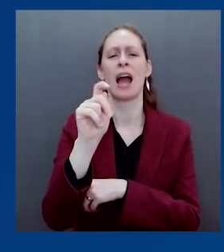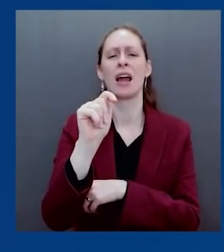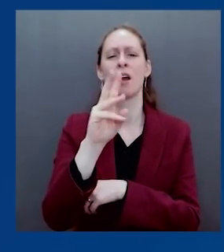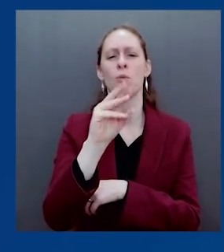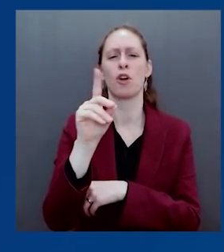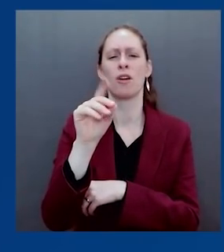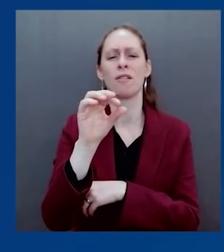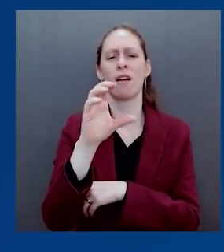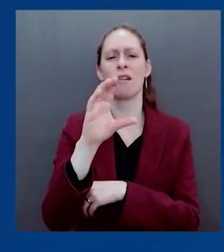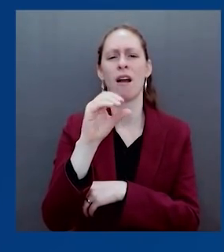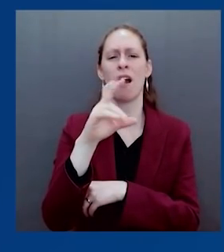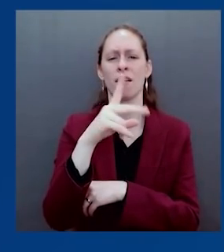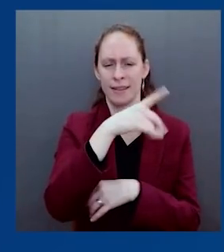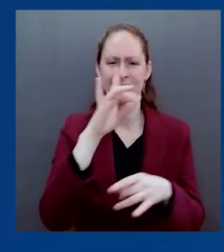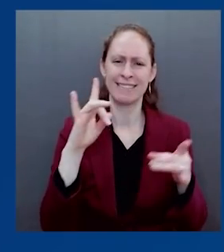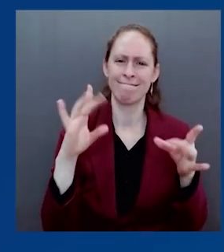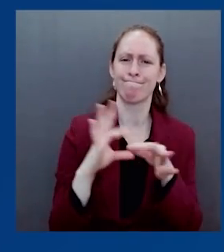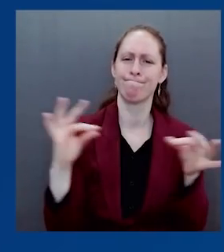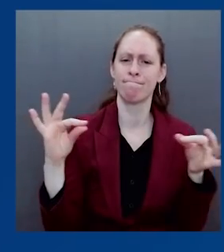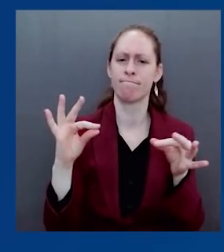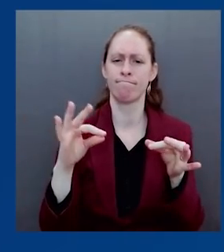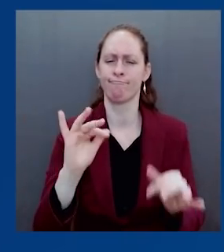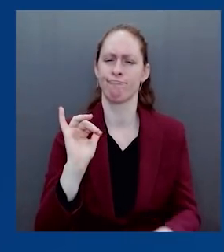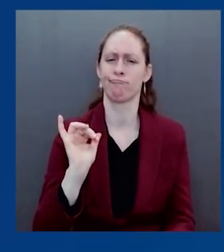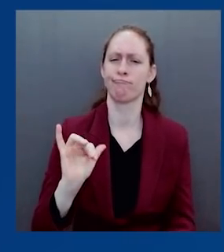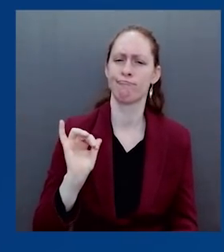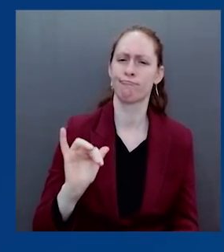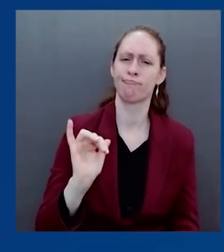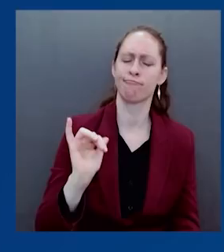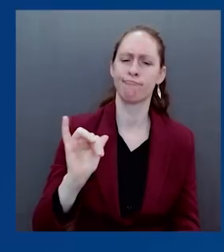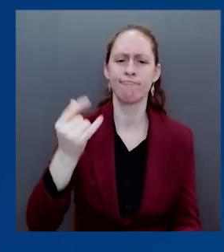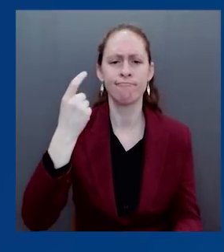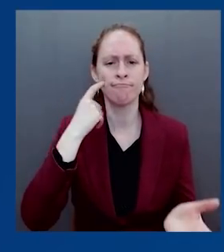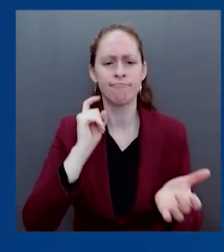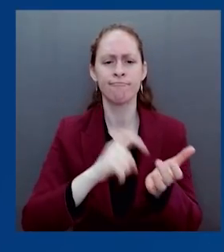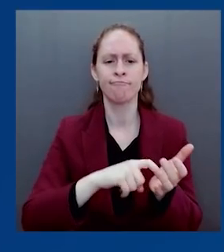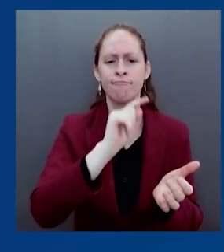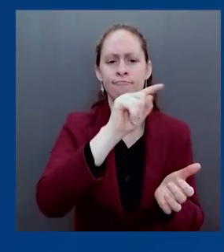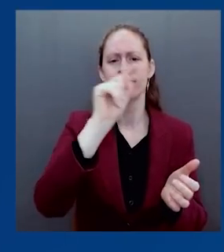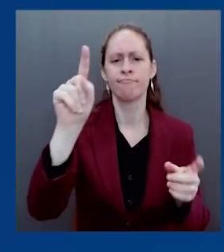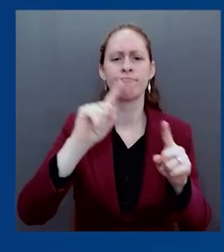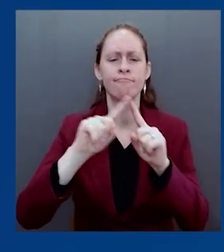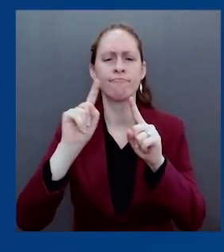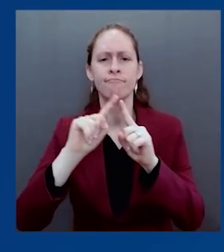to get their head around the idea that most of us are going to get Omicron.